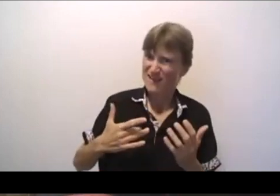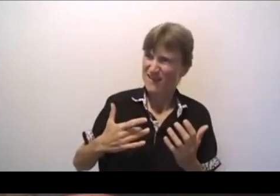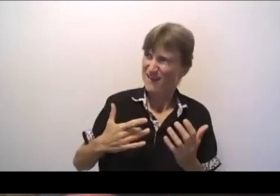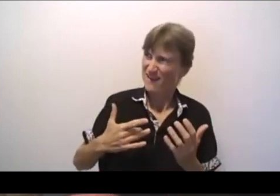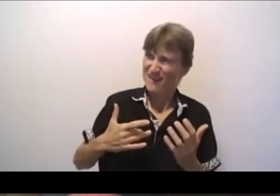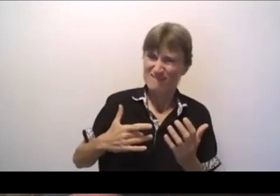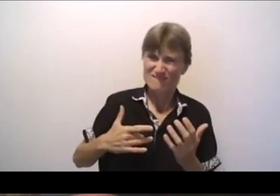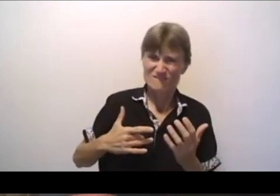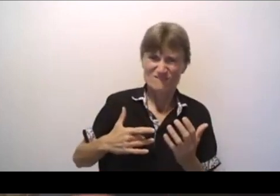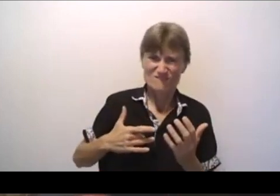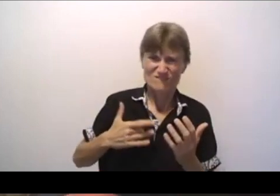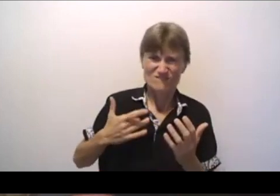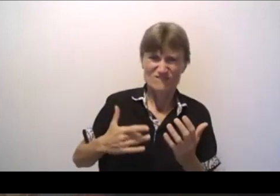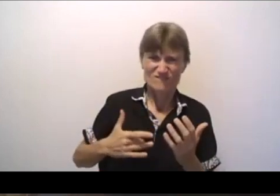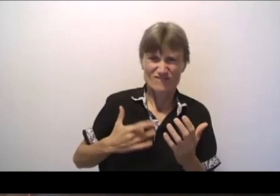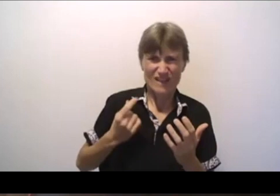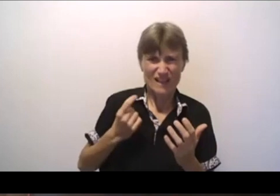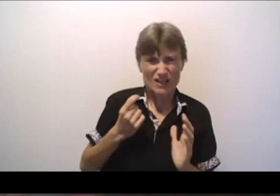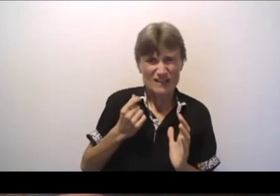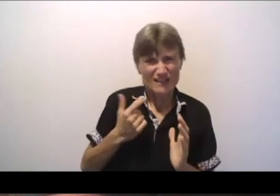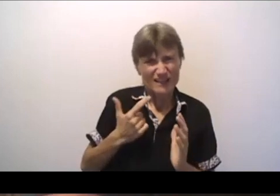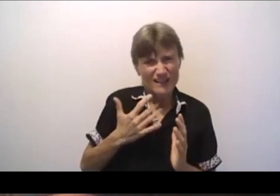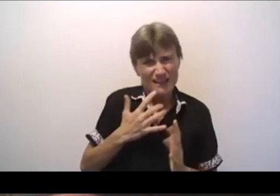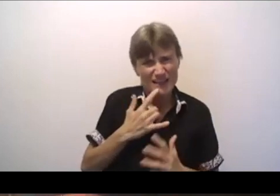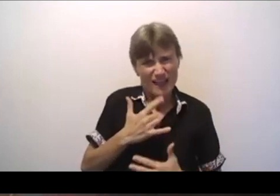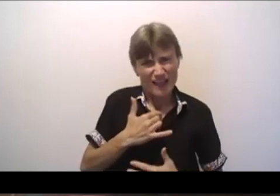there are so many people struggling with so much if you want to